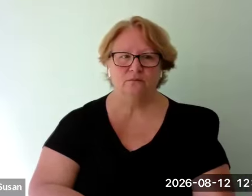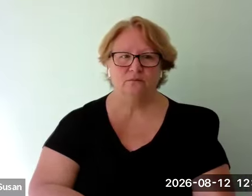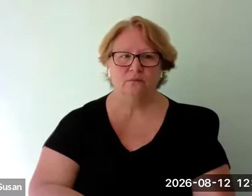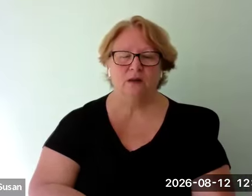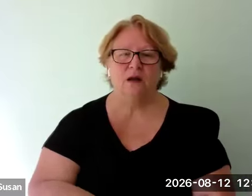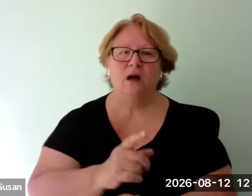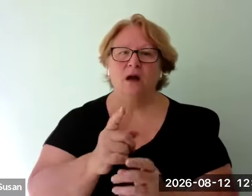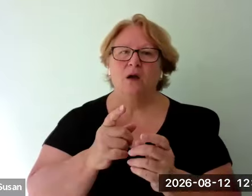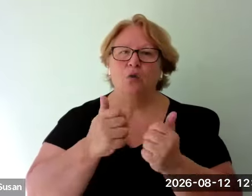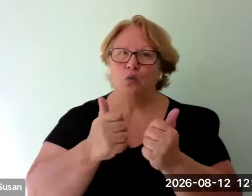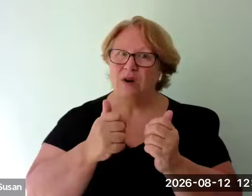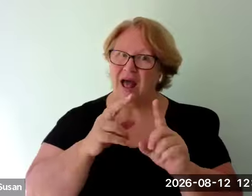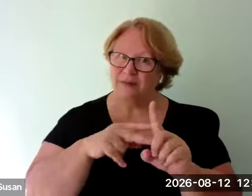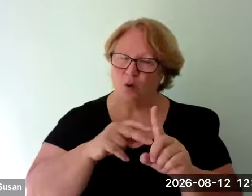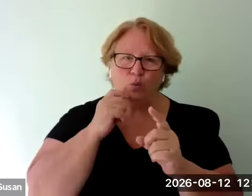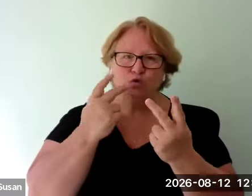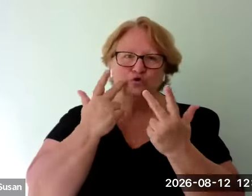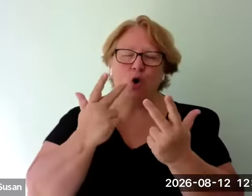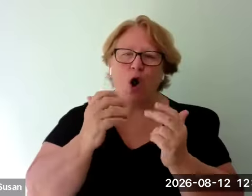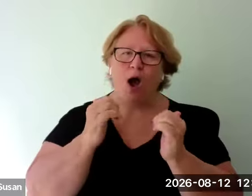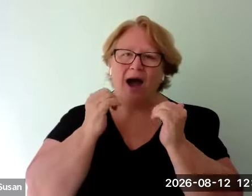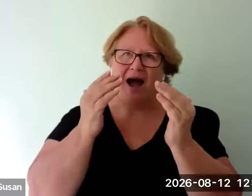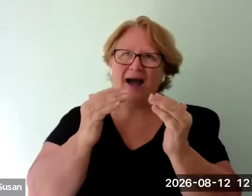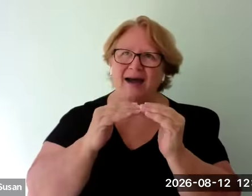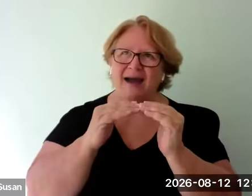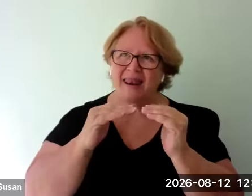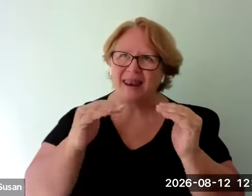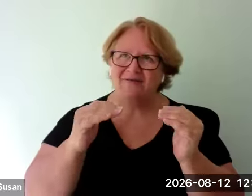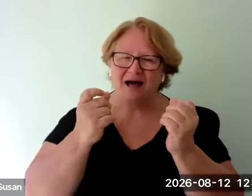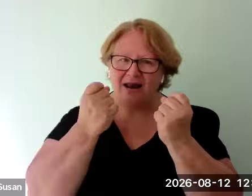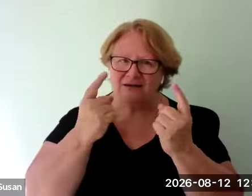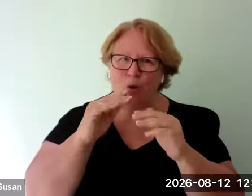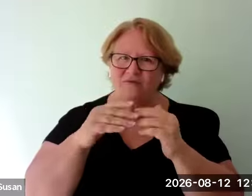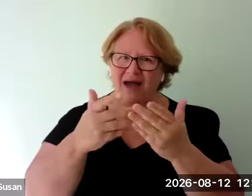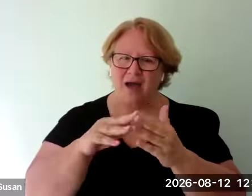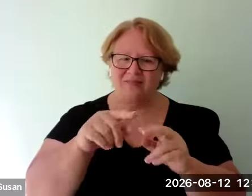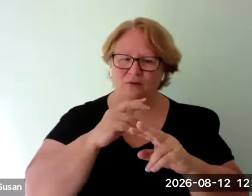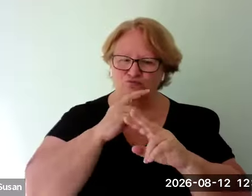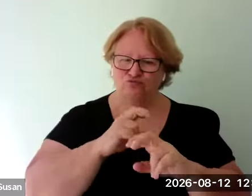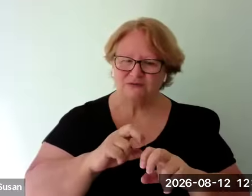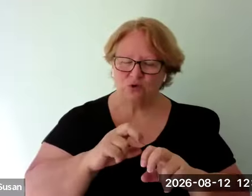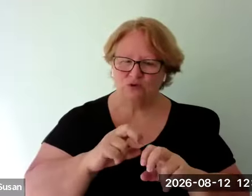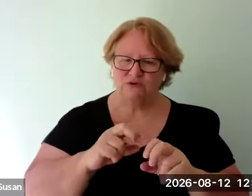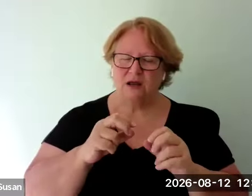ing other factors including job security or being able to secure an inclusive workplace. Strong applications will also